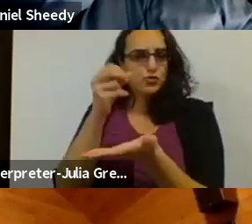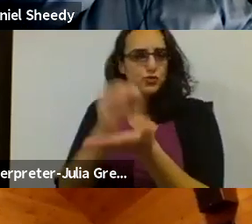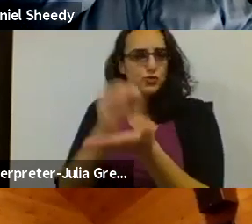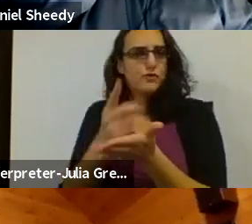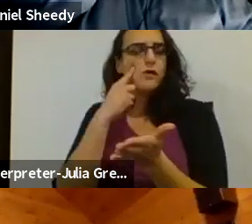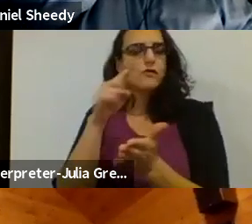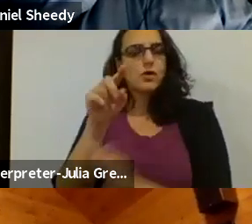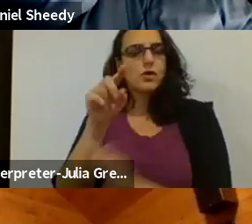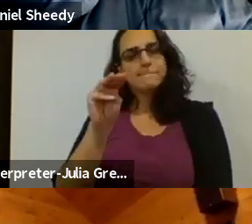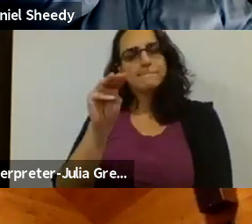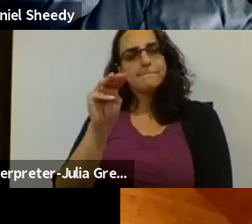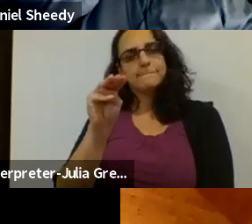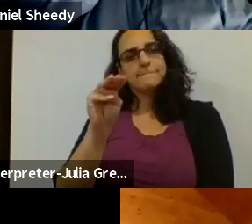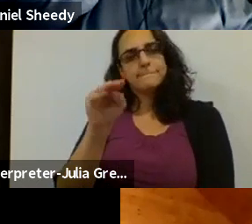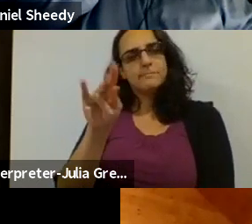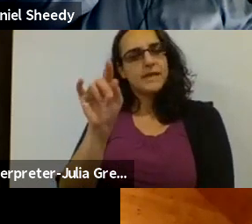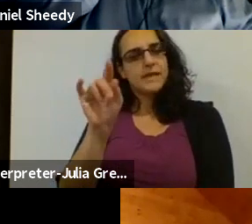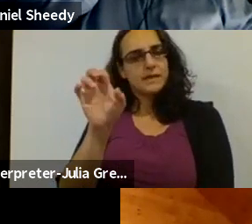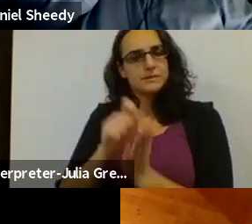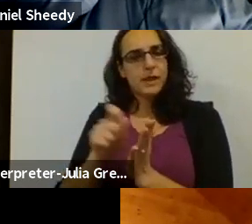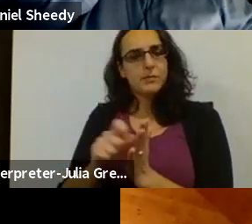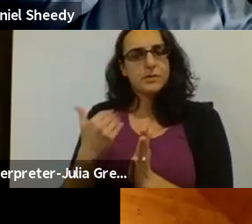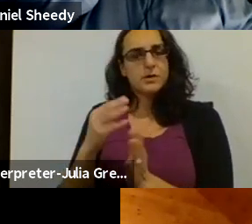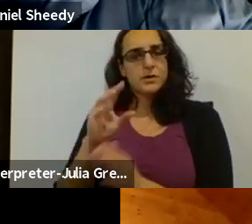Carolyn Gallagher: Dr data do we do each one separately. Joe Baeta, Supt. : Yes, please. Okay.